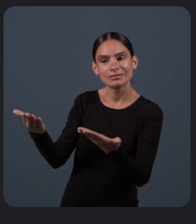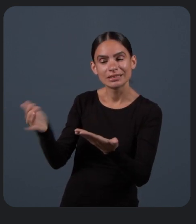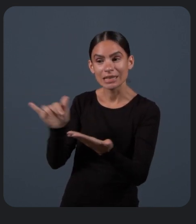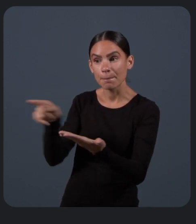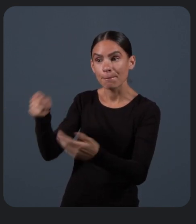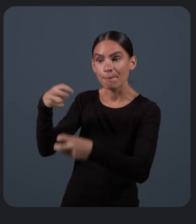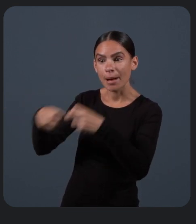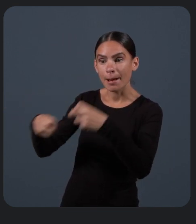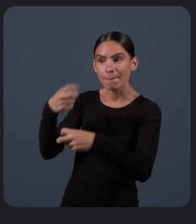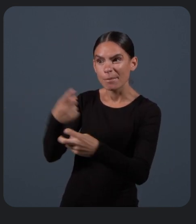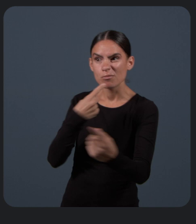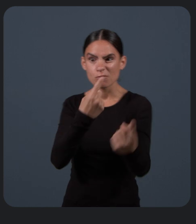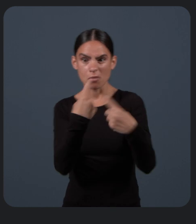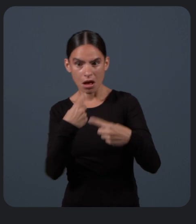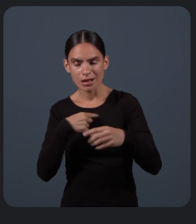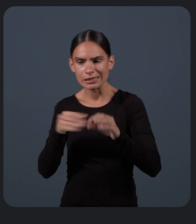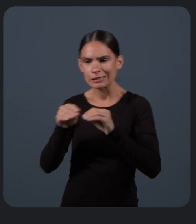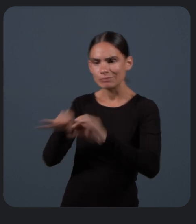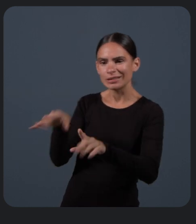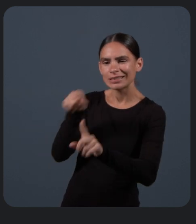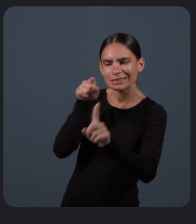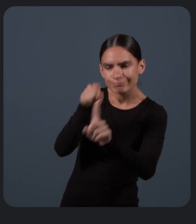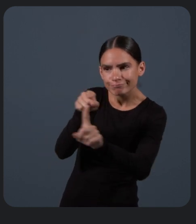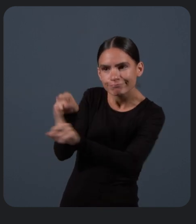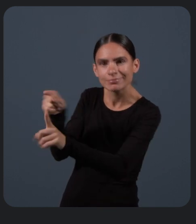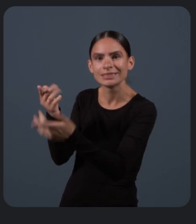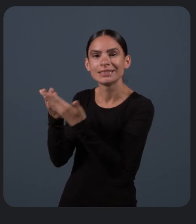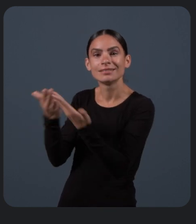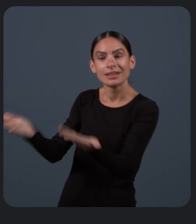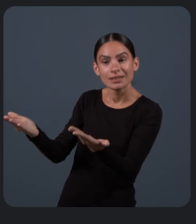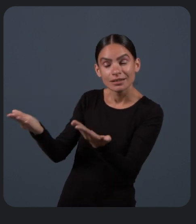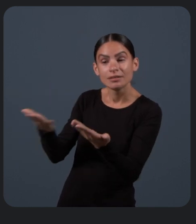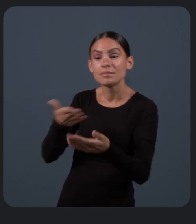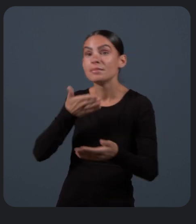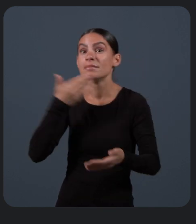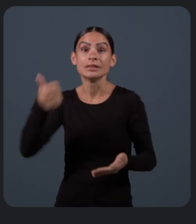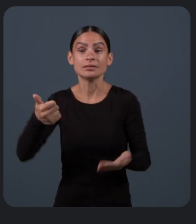And even better, I don't need to check this window constantly.